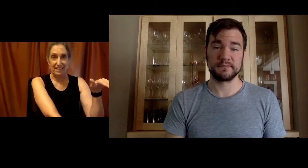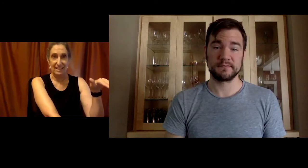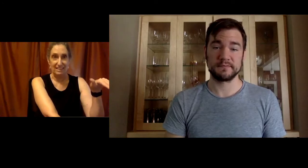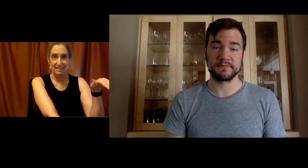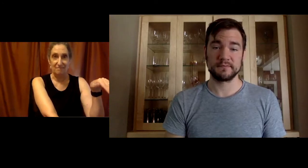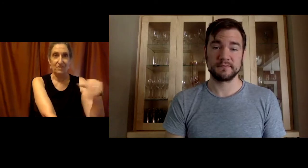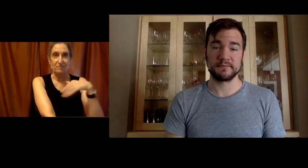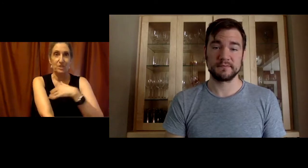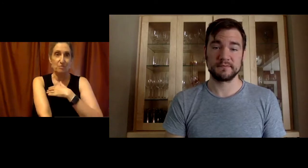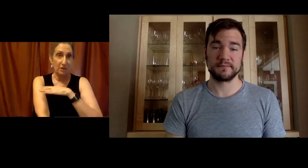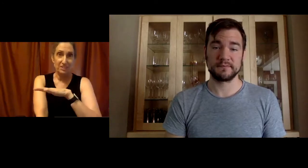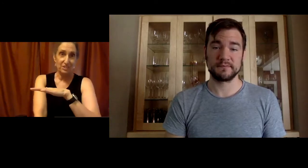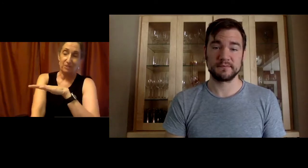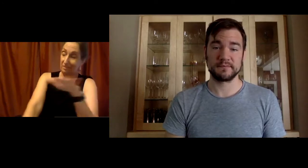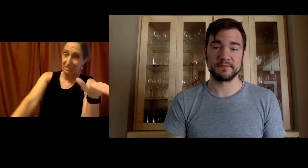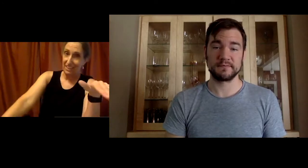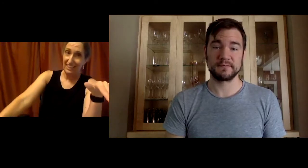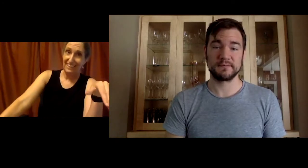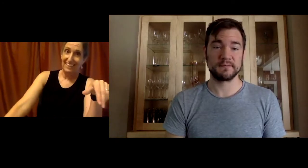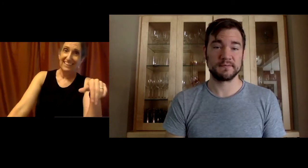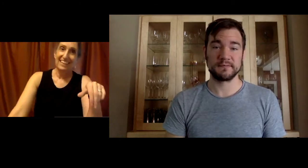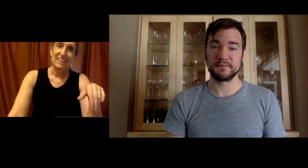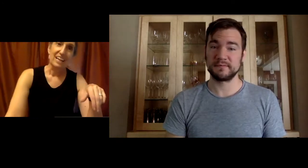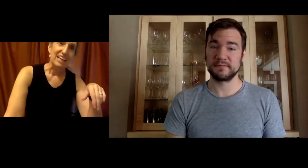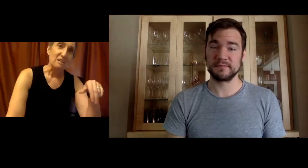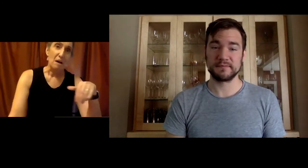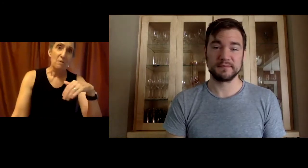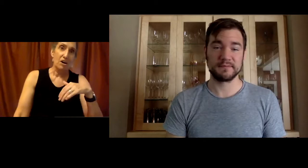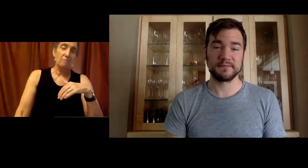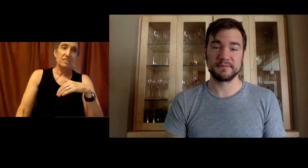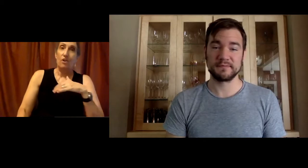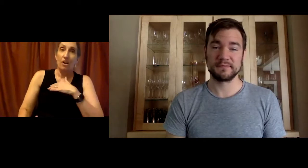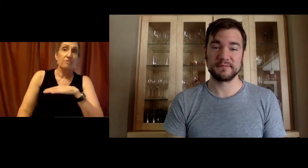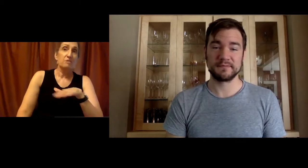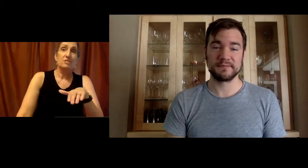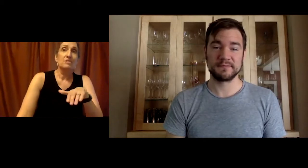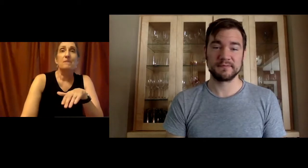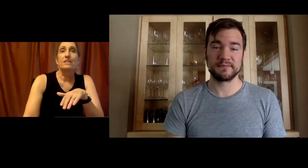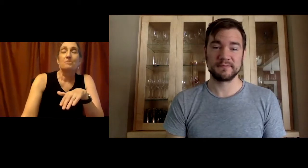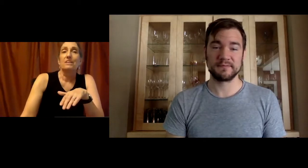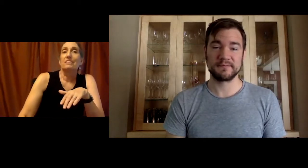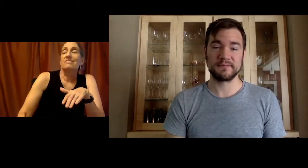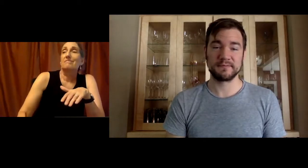and then we use volunteers for everything. And then my mom did all of the business management,